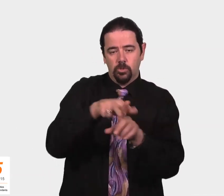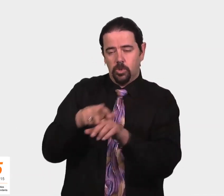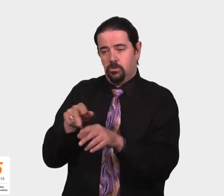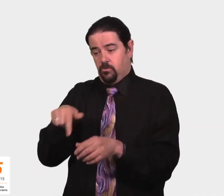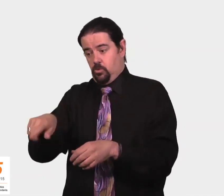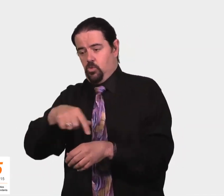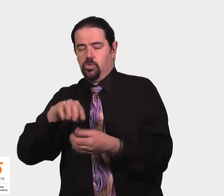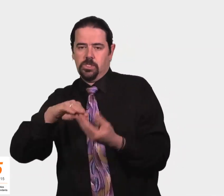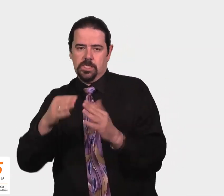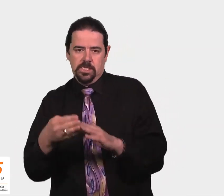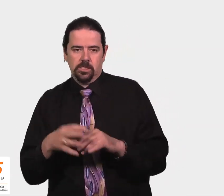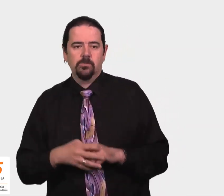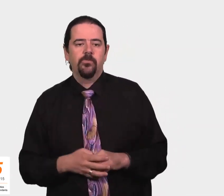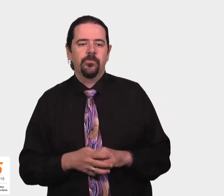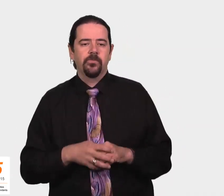to travel to and from appointments.